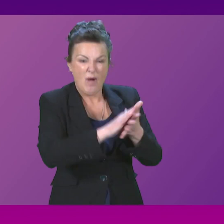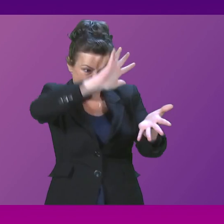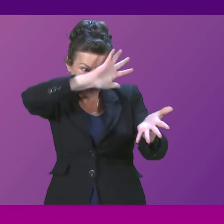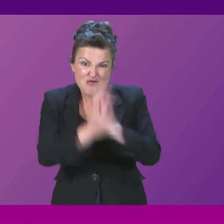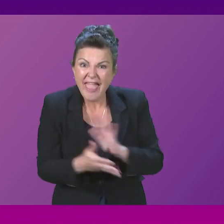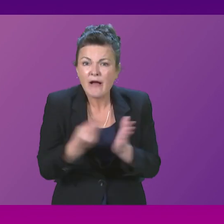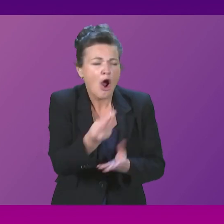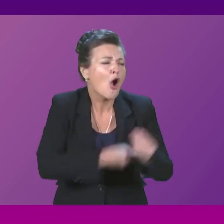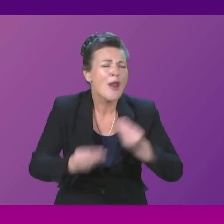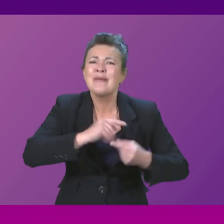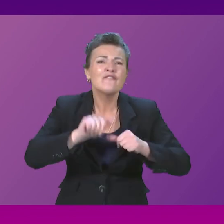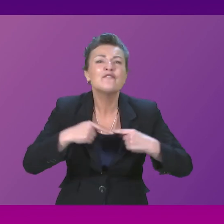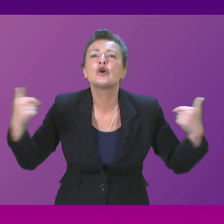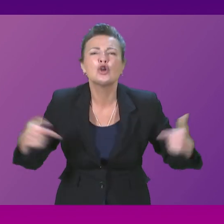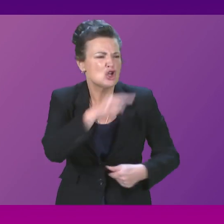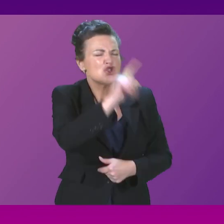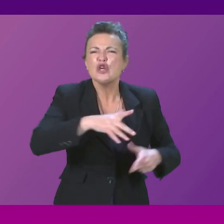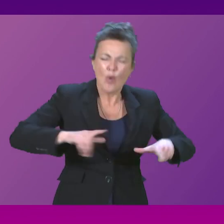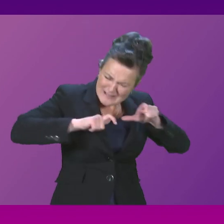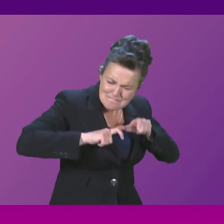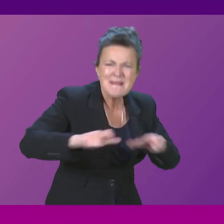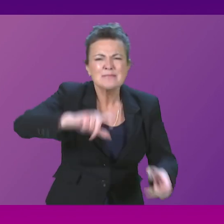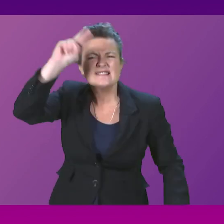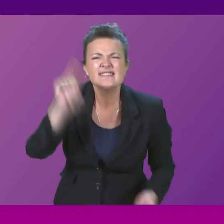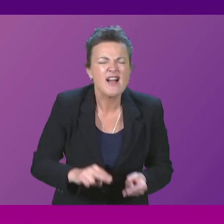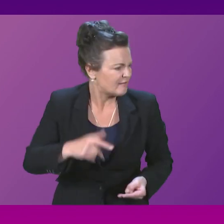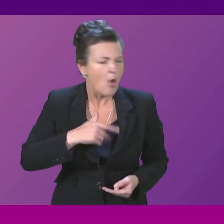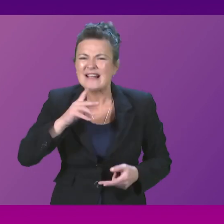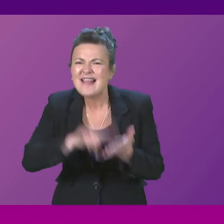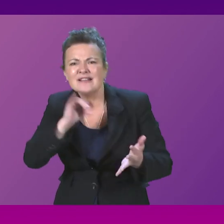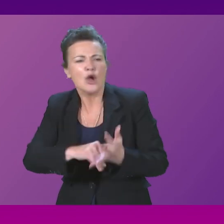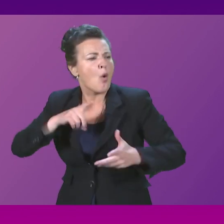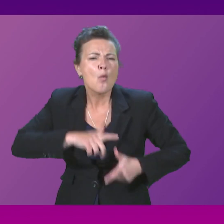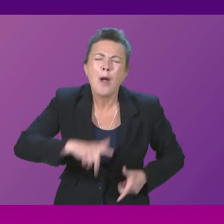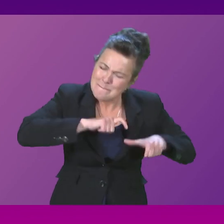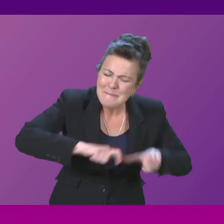Nicola Sturgeon wants permanent austerity. Nicola Sturgeon wants permanent higher taxes.